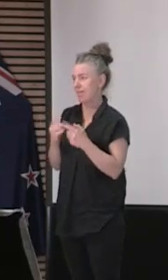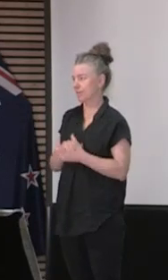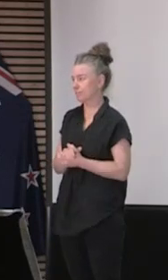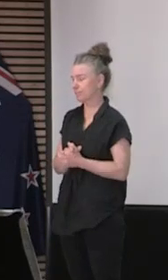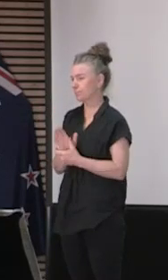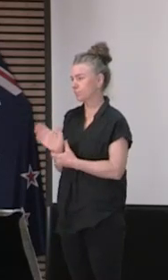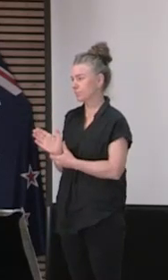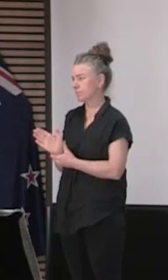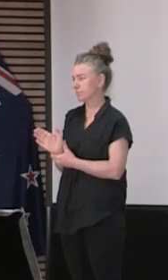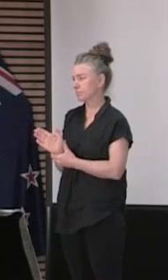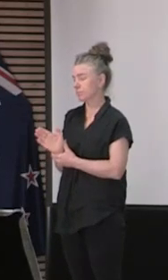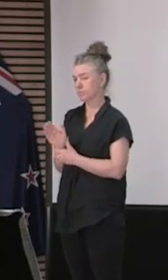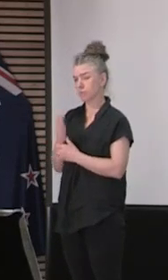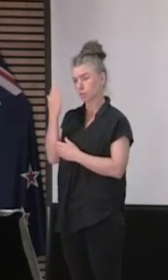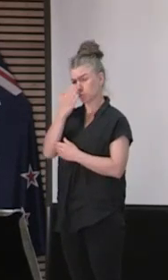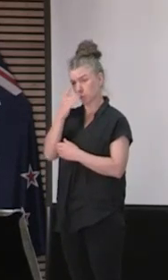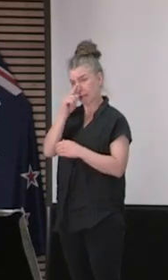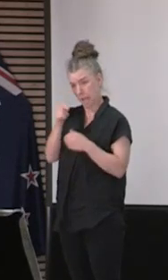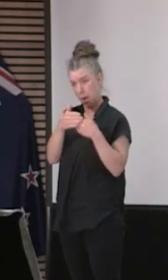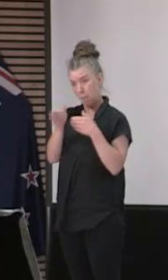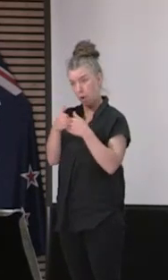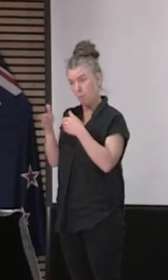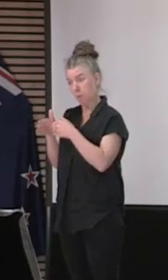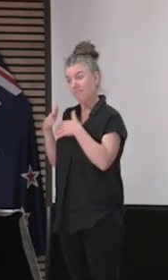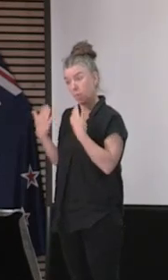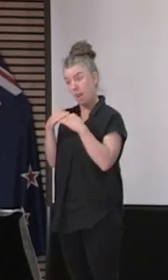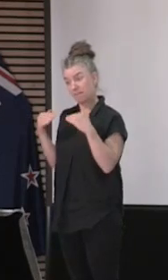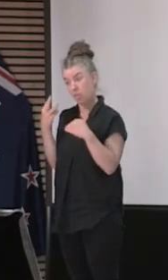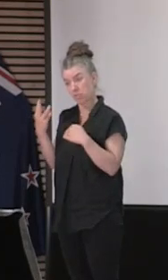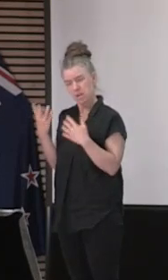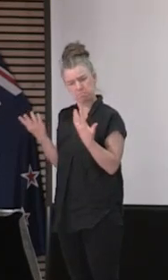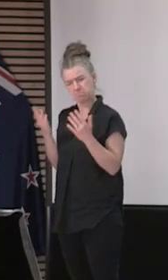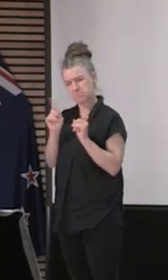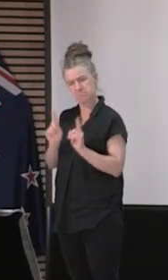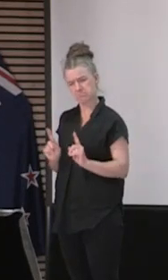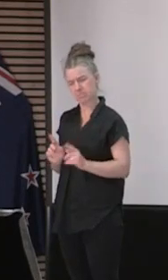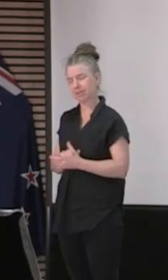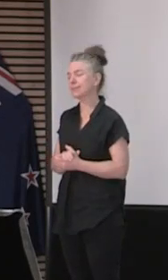What are thecriteria for schools reopeningunder level 3. What can reopenand what can't?